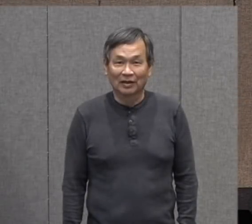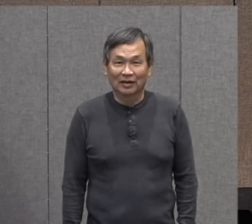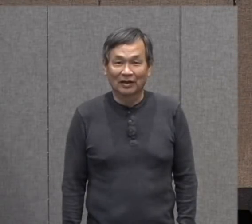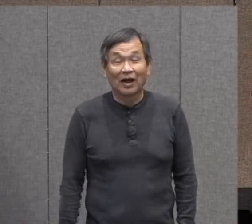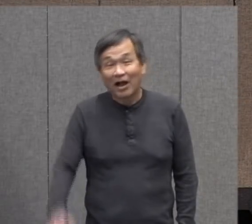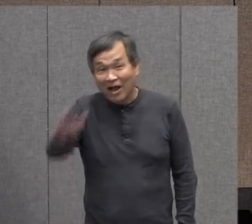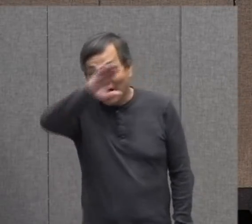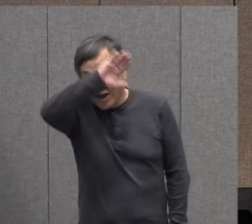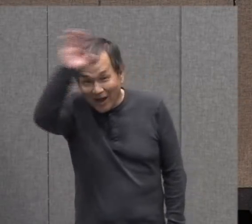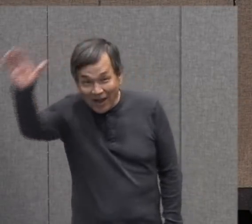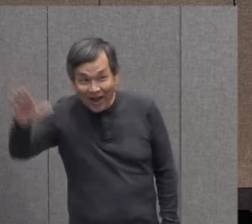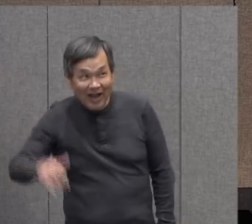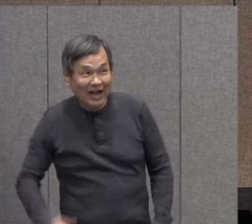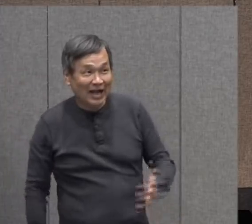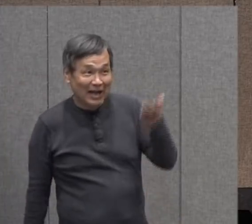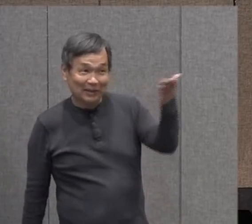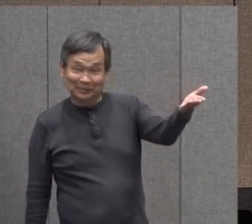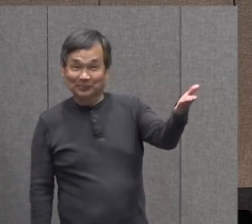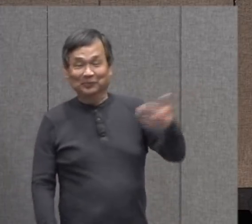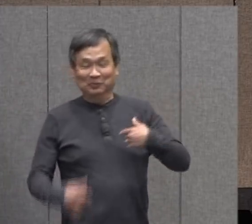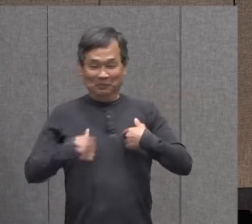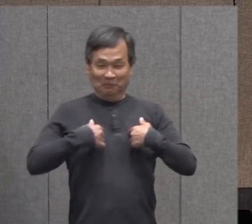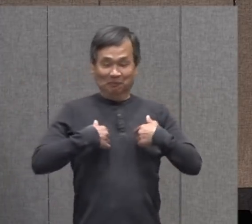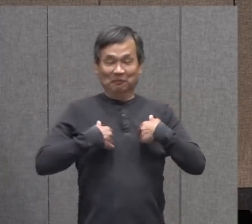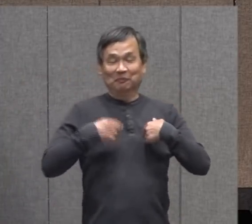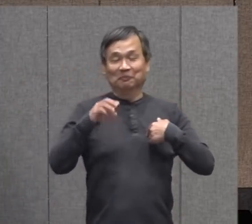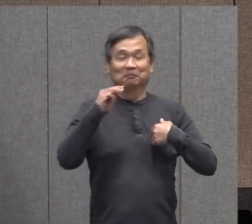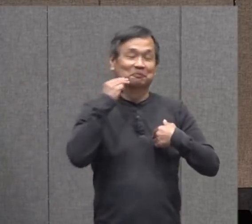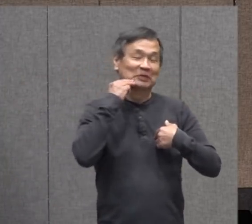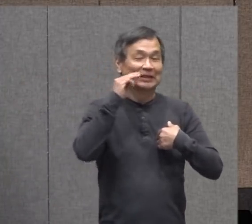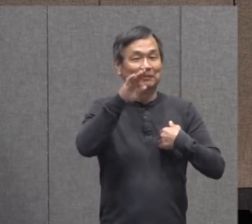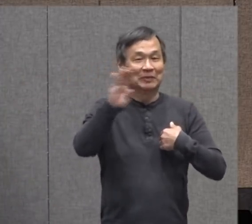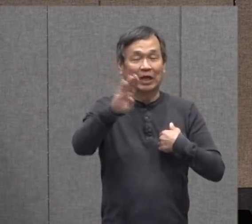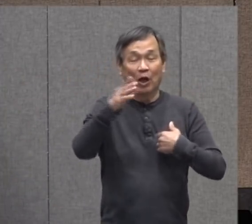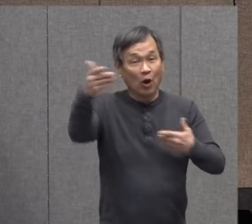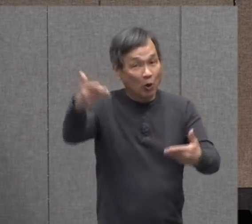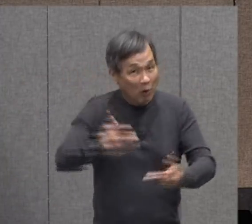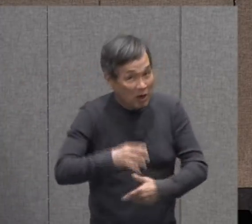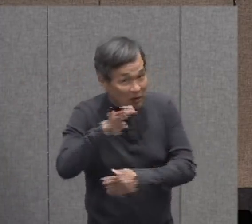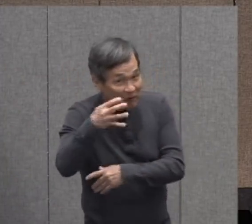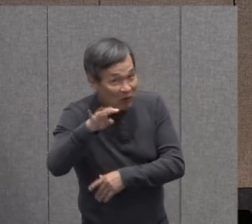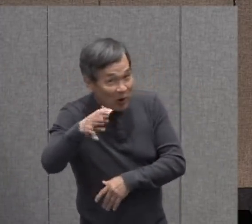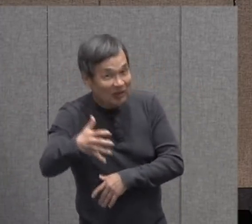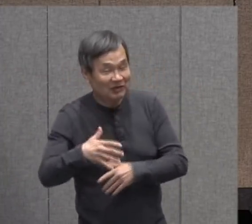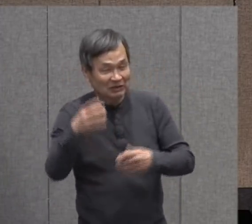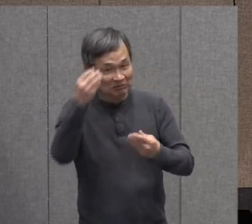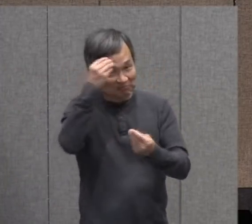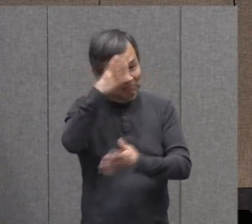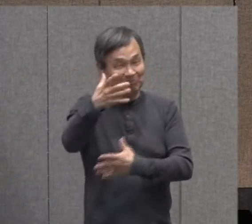Hi, I'm Mrs. B. Welcome fourth and fifth grade. We are going to talk about science today.